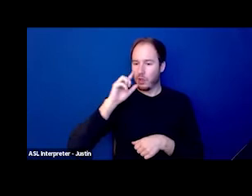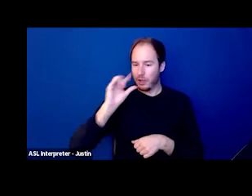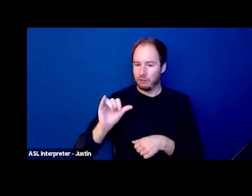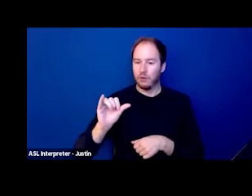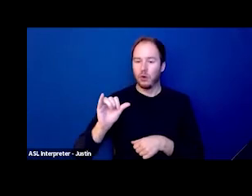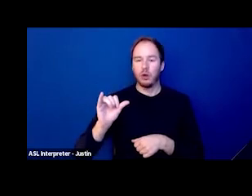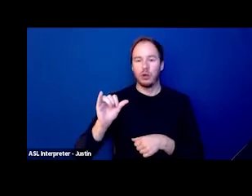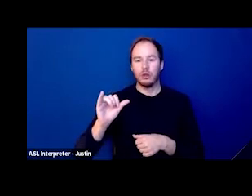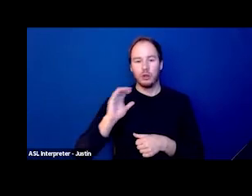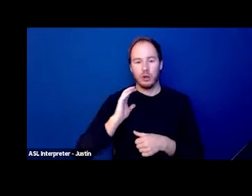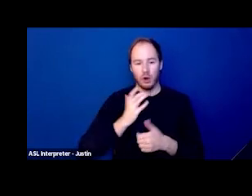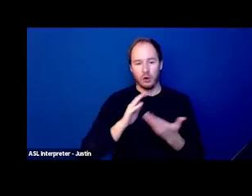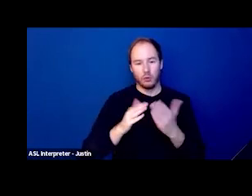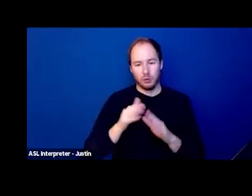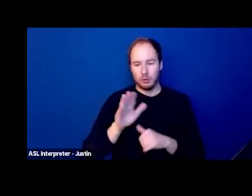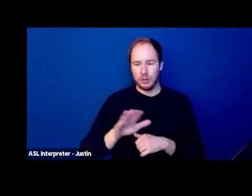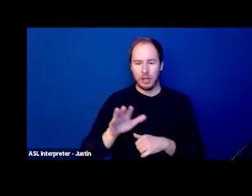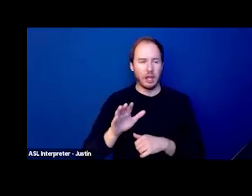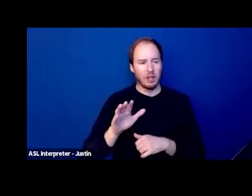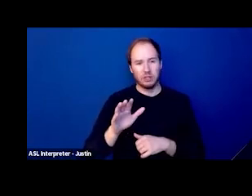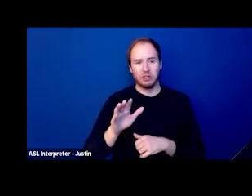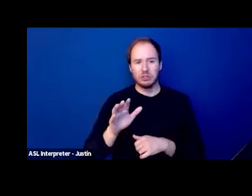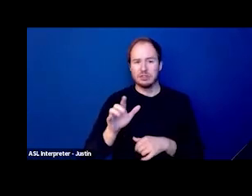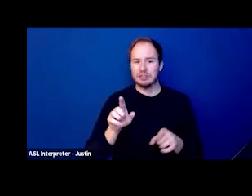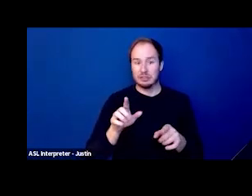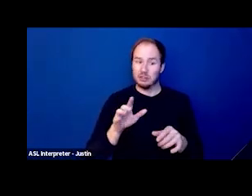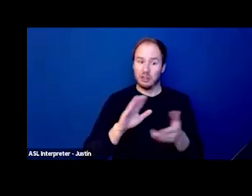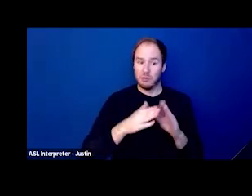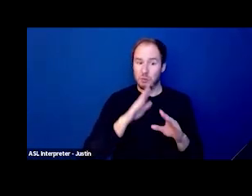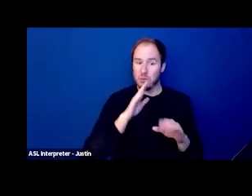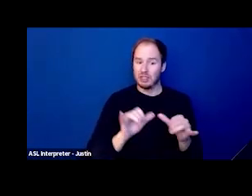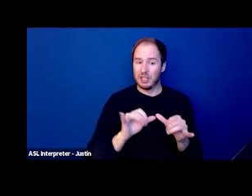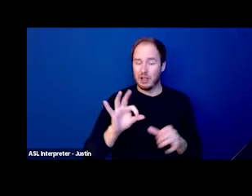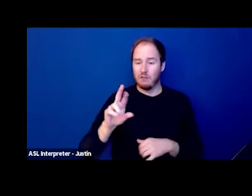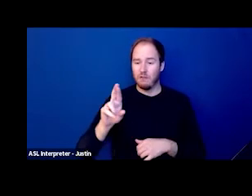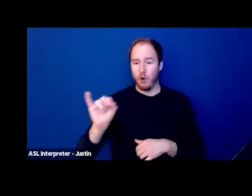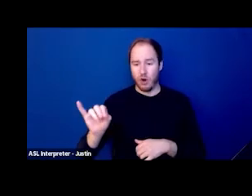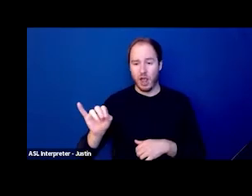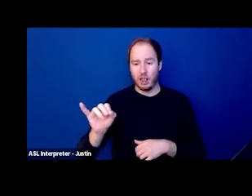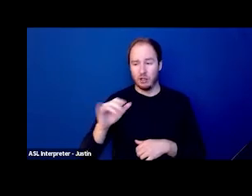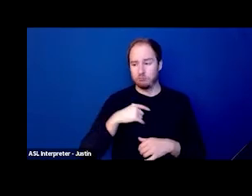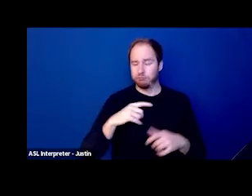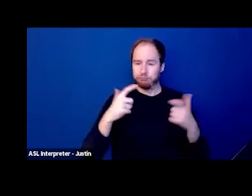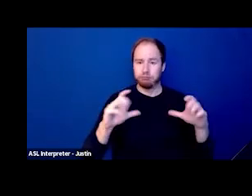and our community is about the size of the state of Rhode Island. Just to give you context of how large our community is.